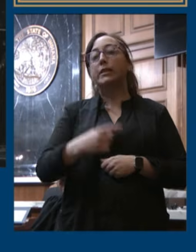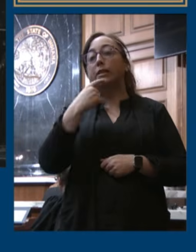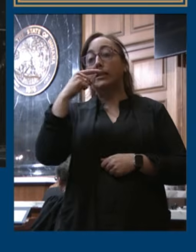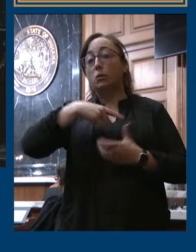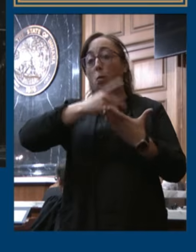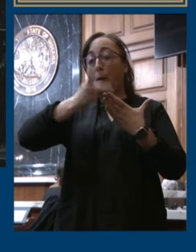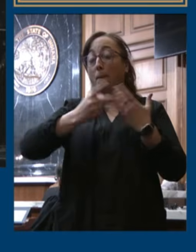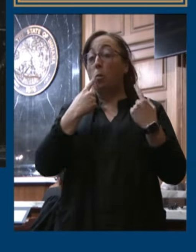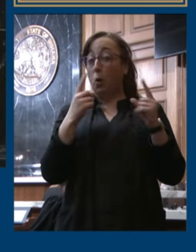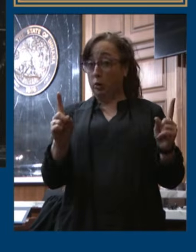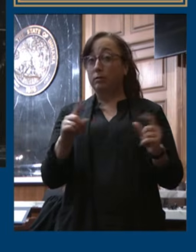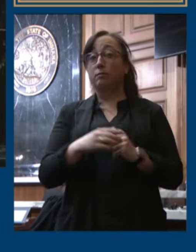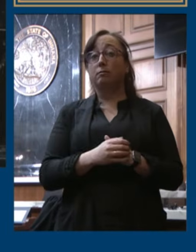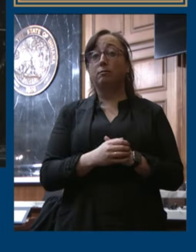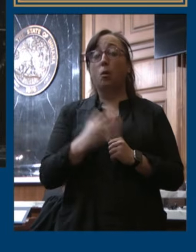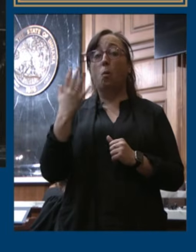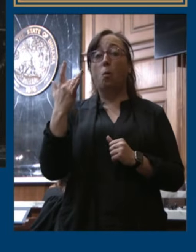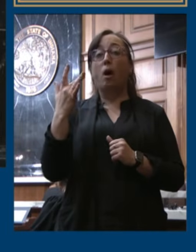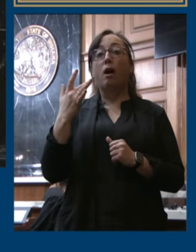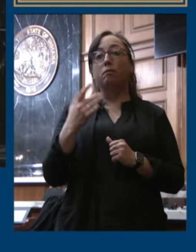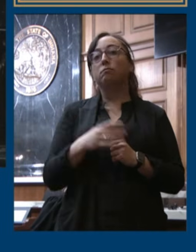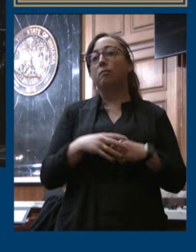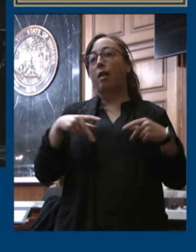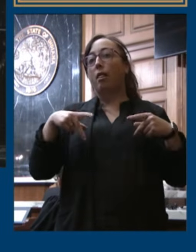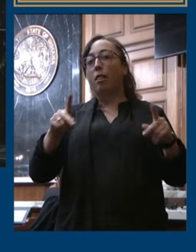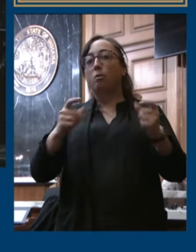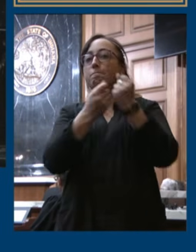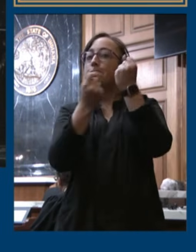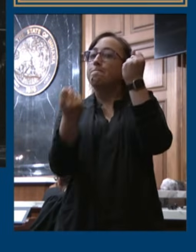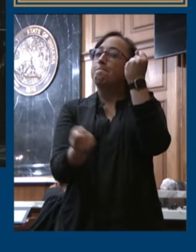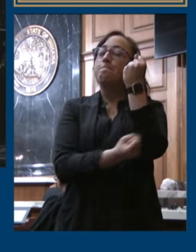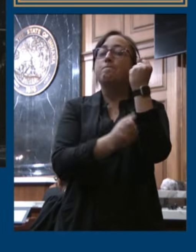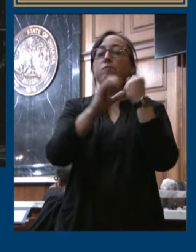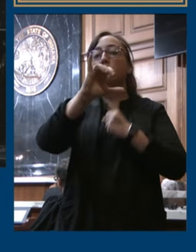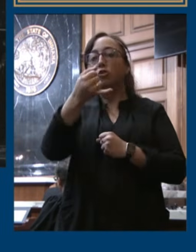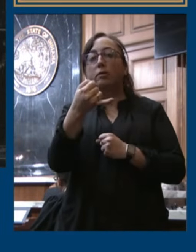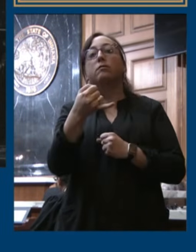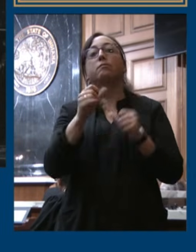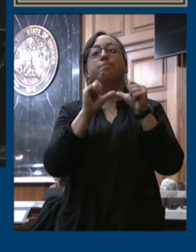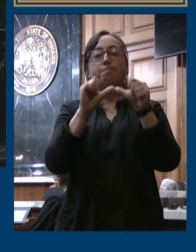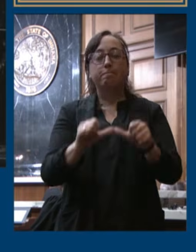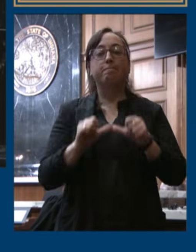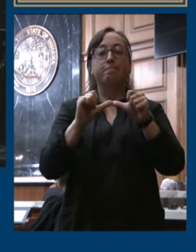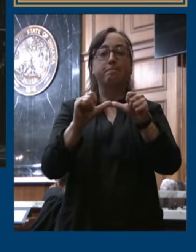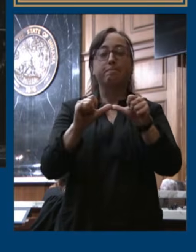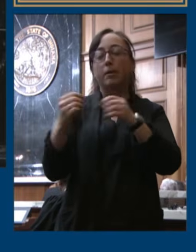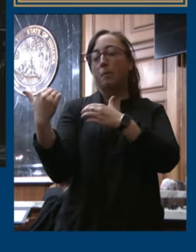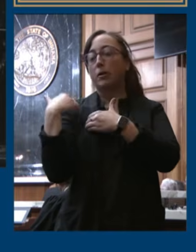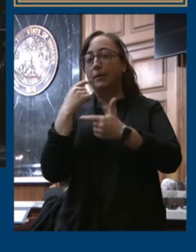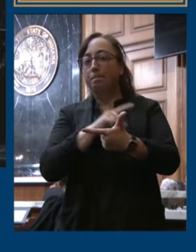HE SAYS THIS "PROGRAM WORKS BECAUSE IT EMPLOYS THE TIME-TESTED PILLARS OF CRIMINAL JUSTICE: